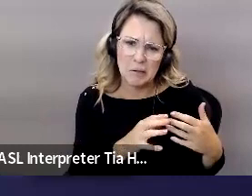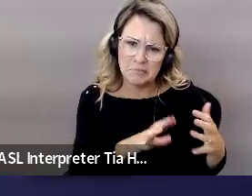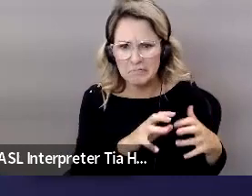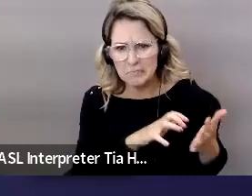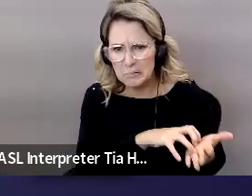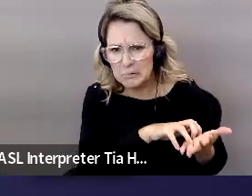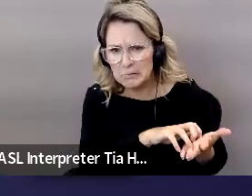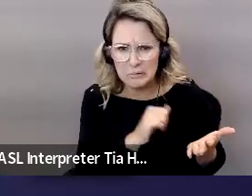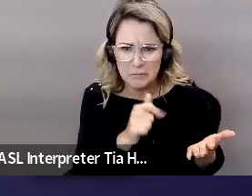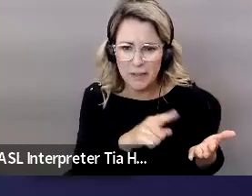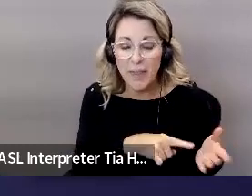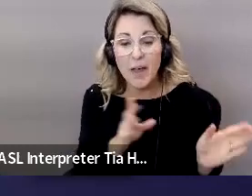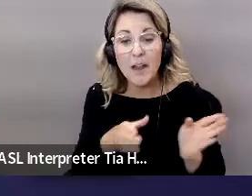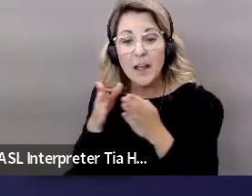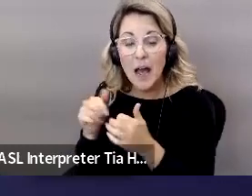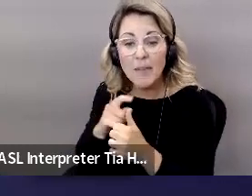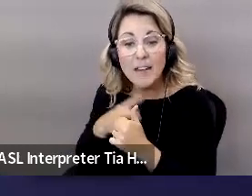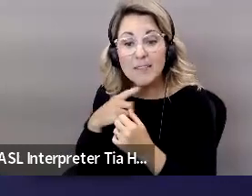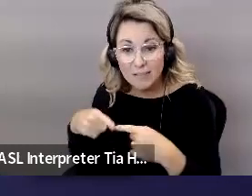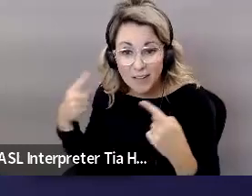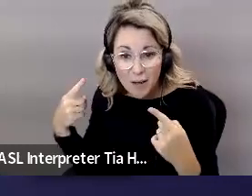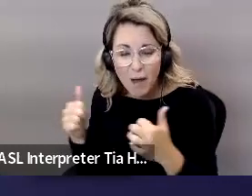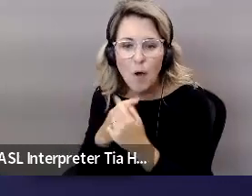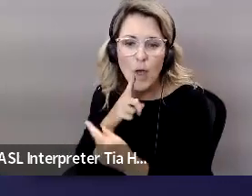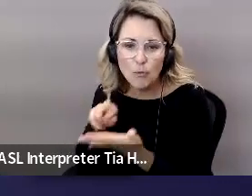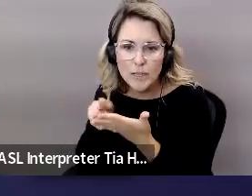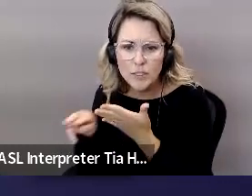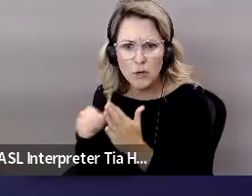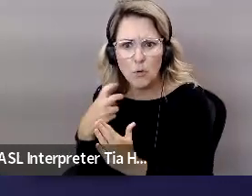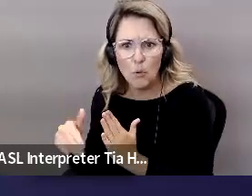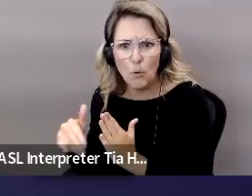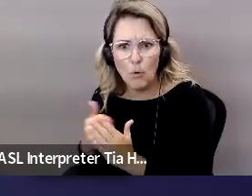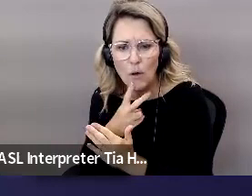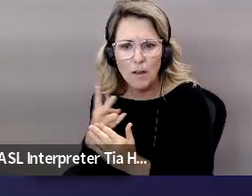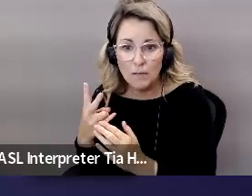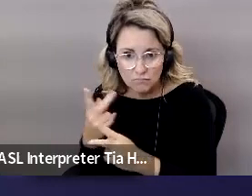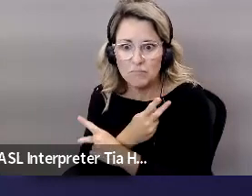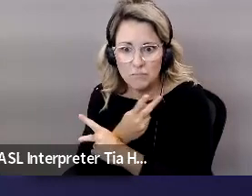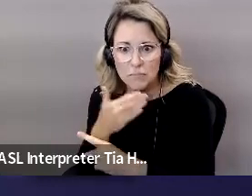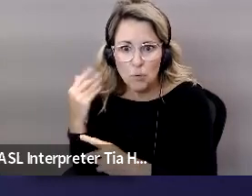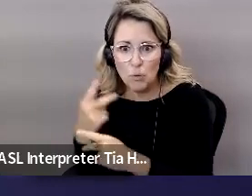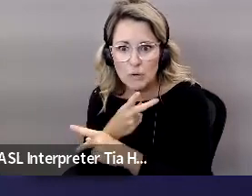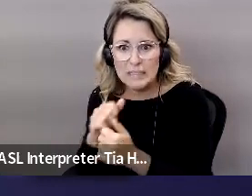in the fairest and most accurate way you can. Sometimes you find that the need goes in a very